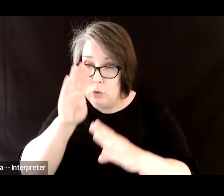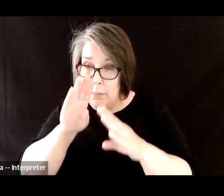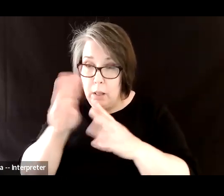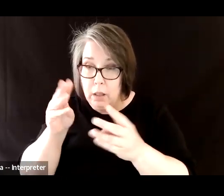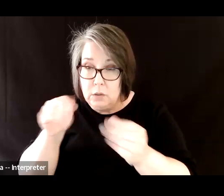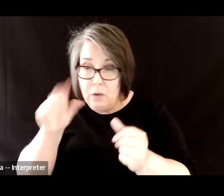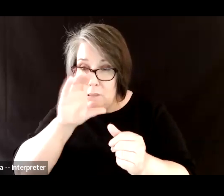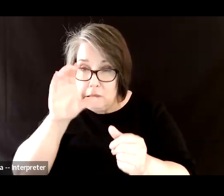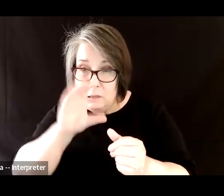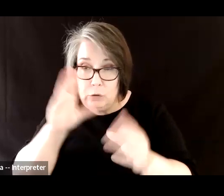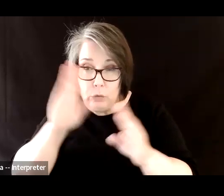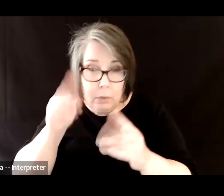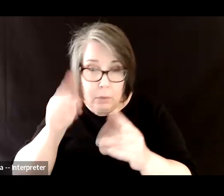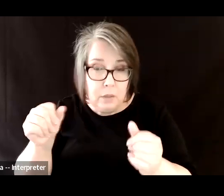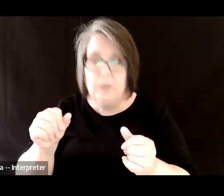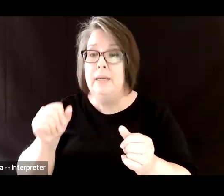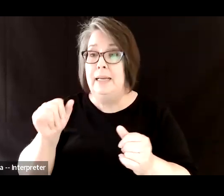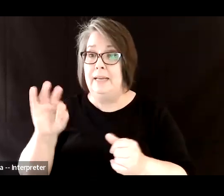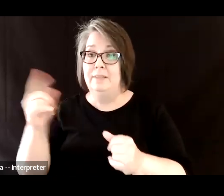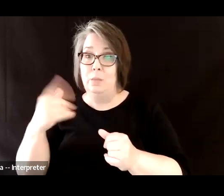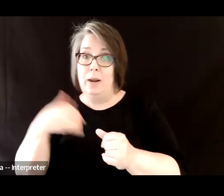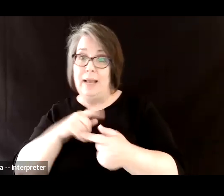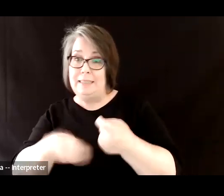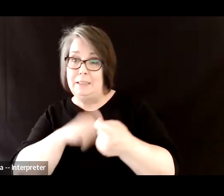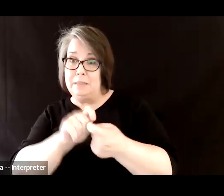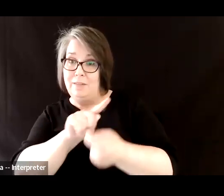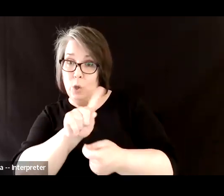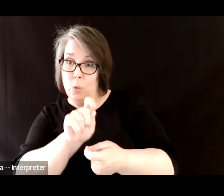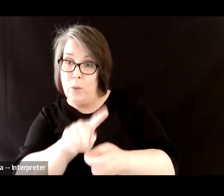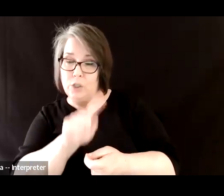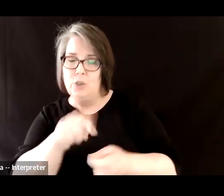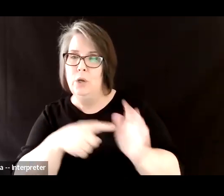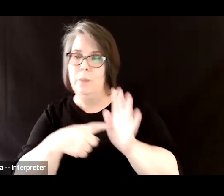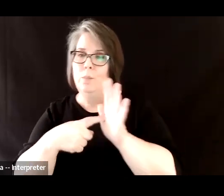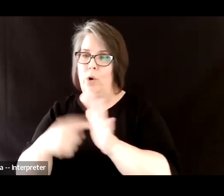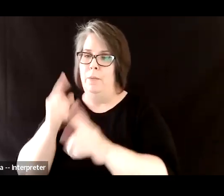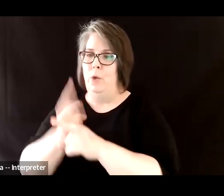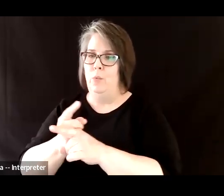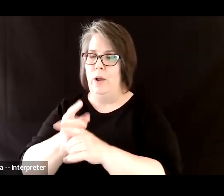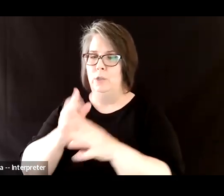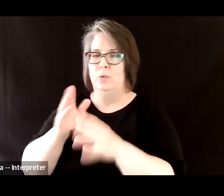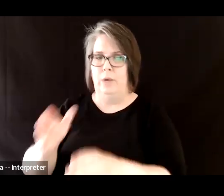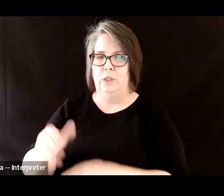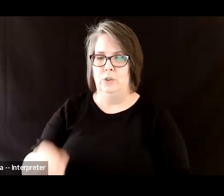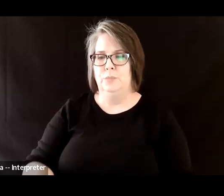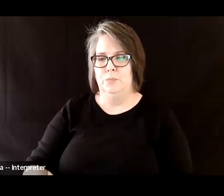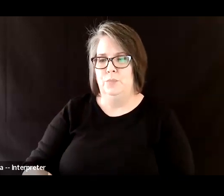So that if someone has a specific question, you can punt them in the right direction for those keyboard shortcuts.